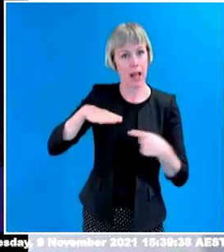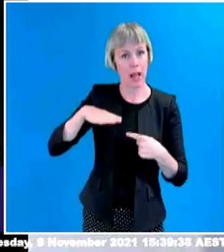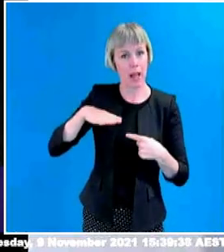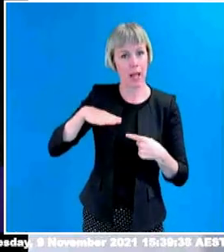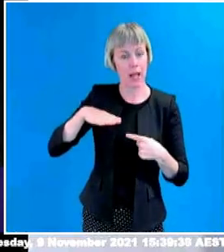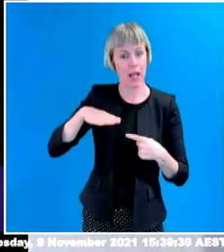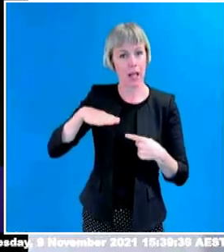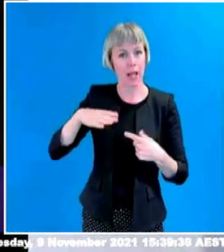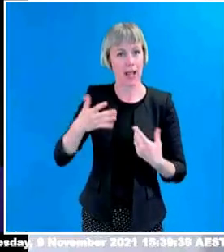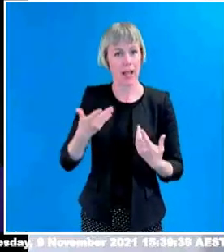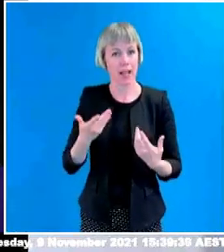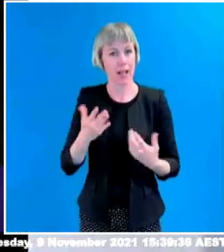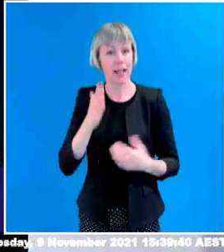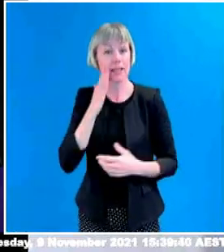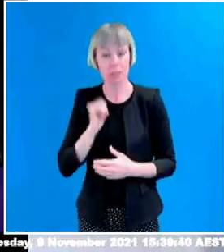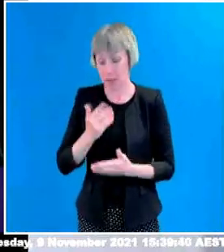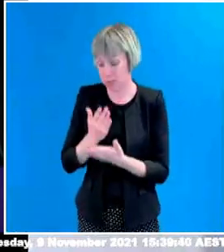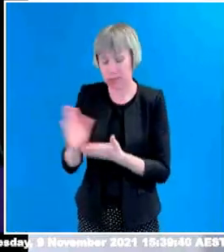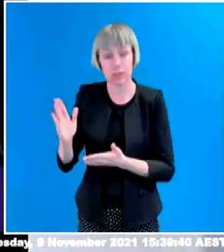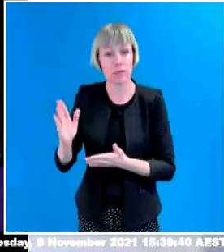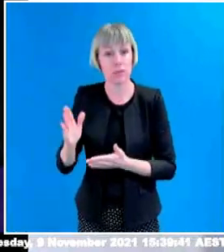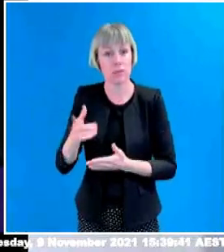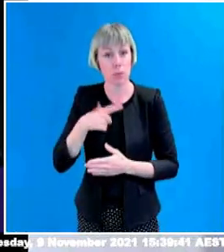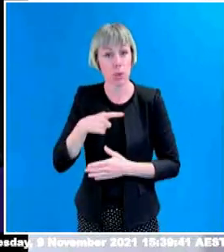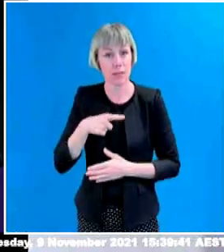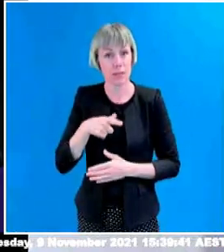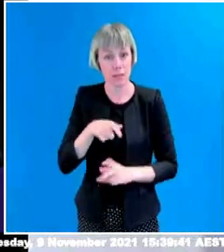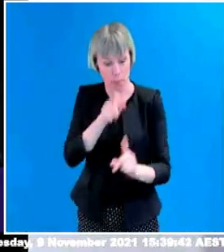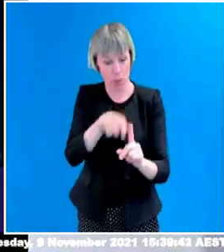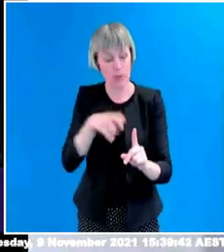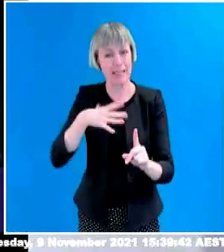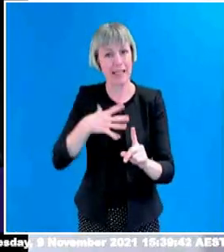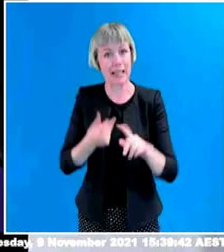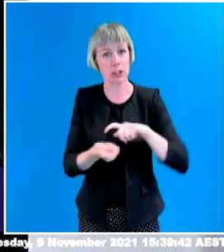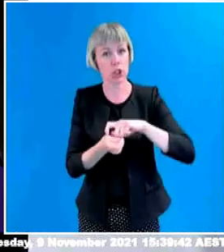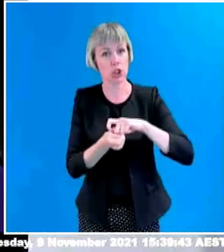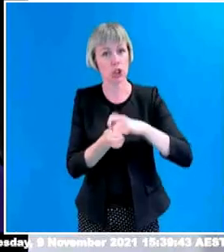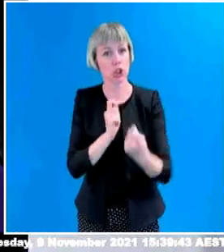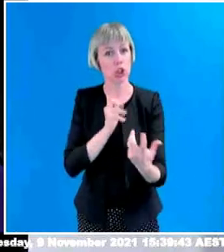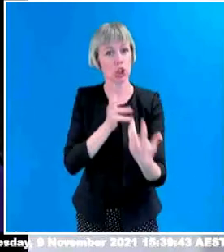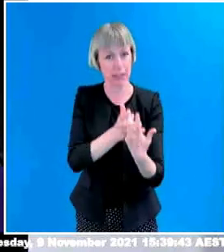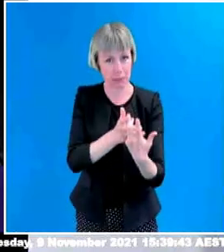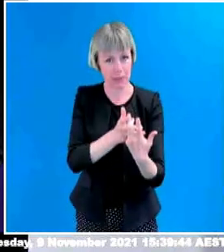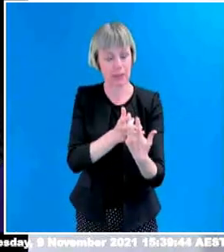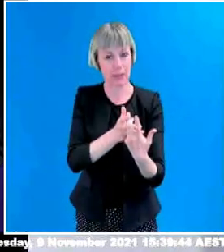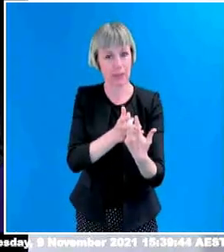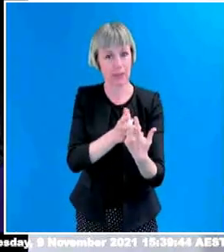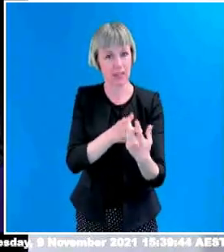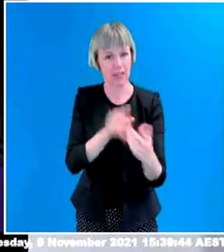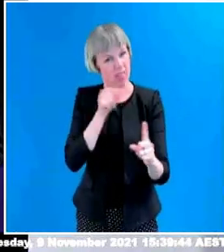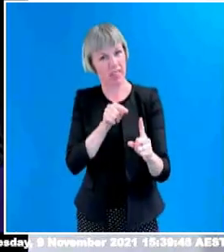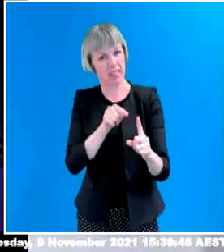unjustifiable hardship. That is the way it operates? Yes, that's a fair summary.